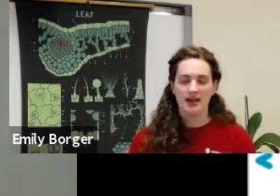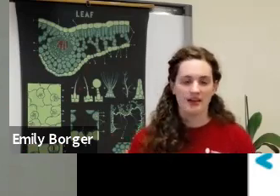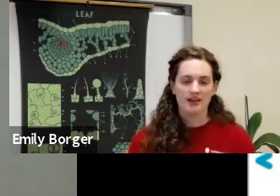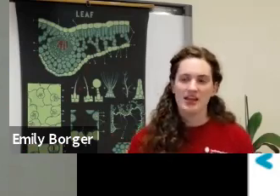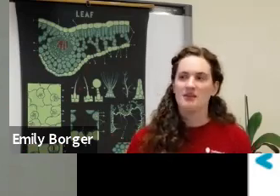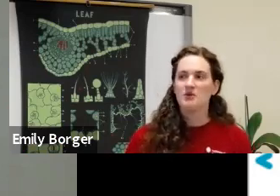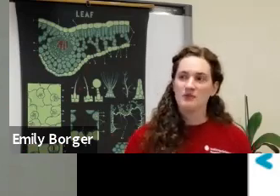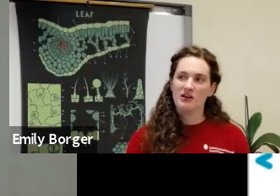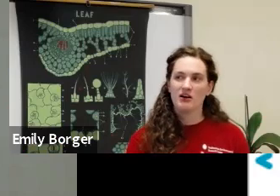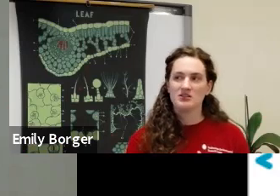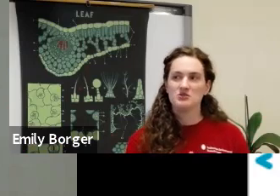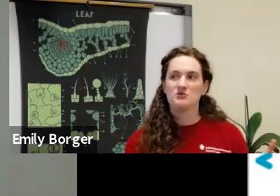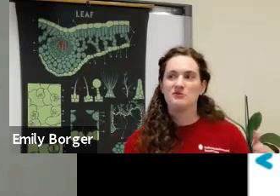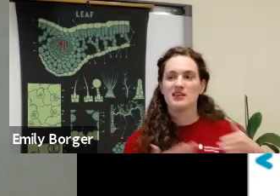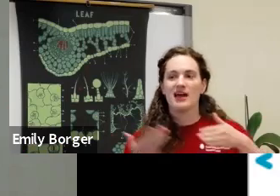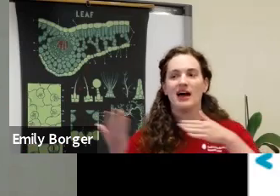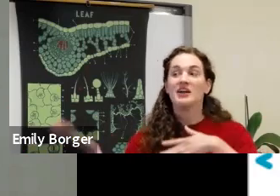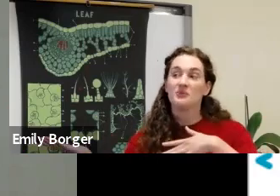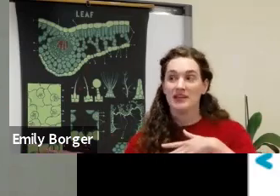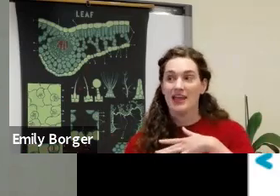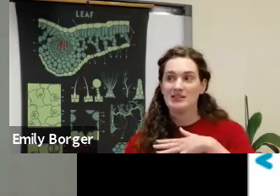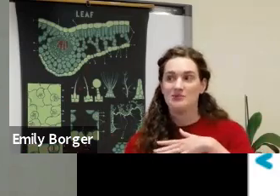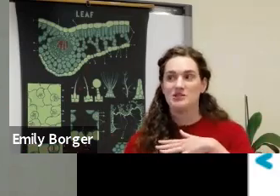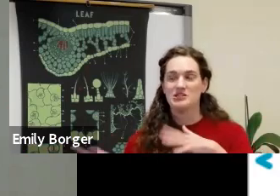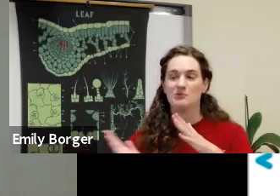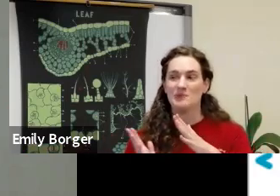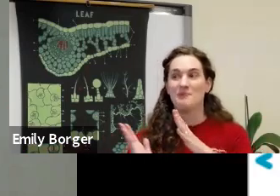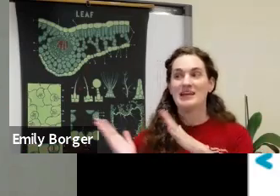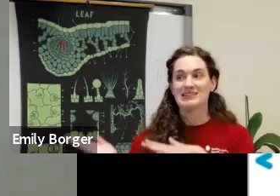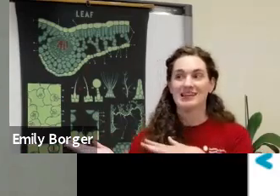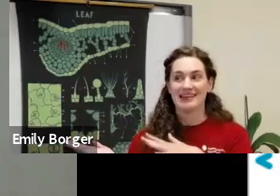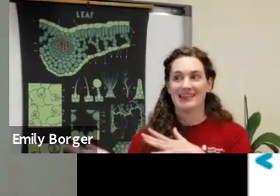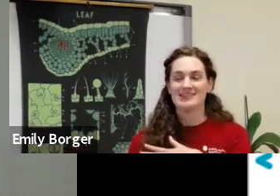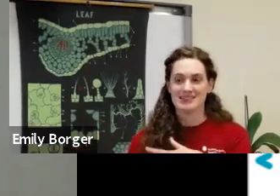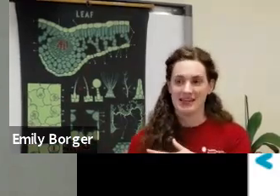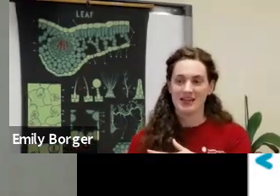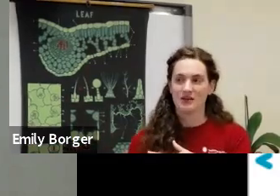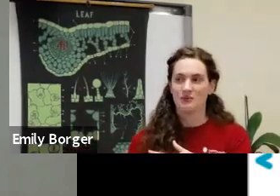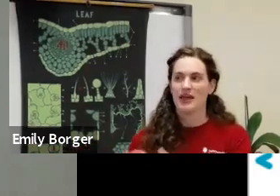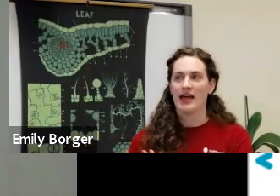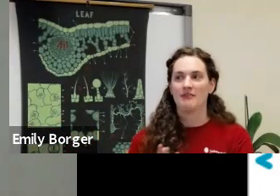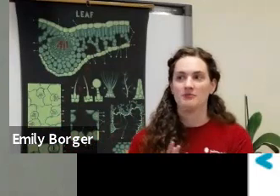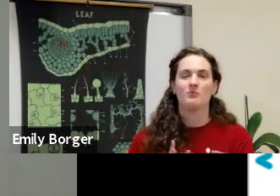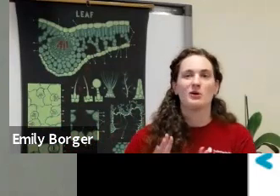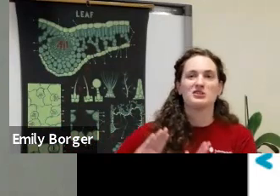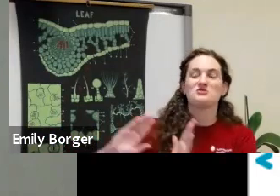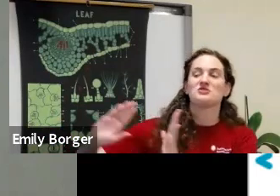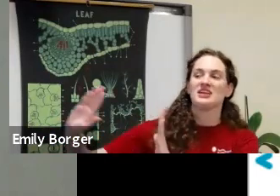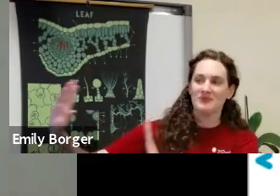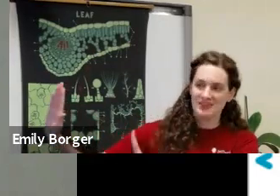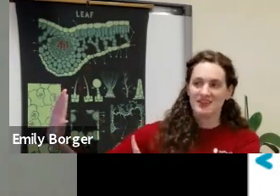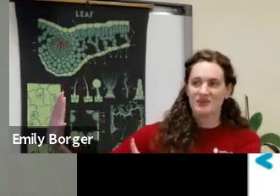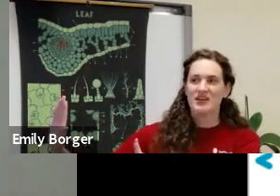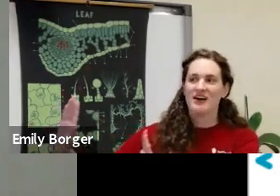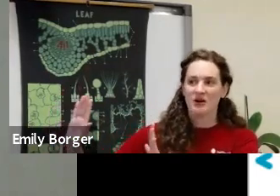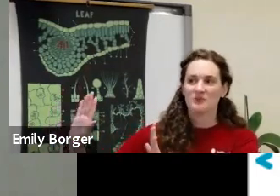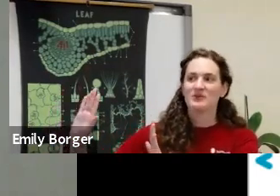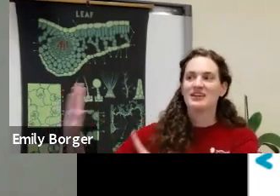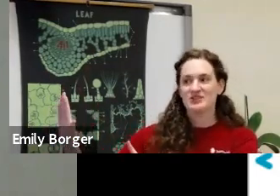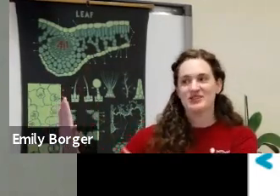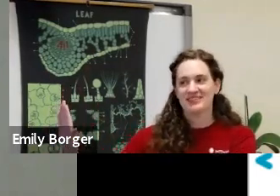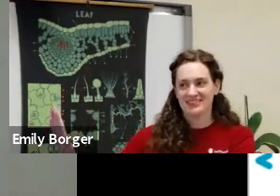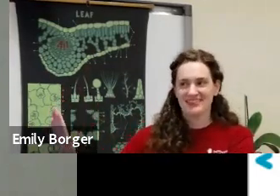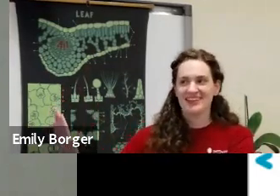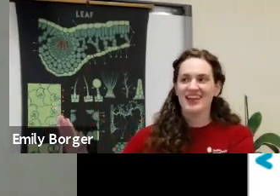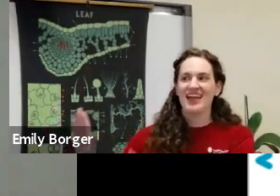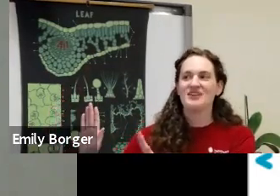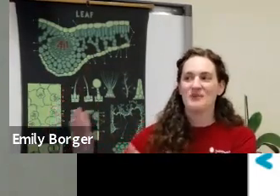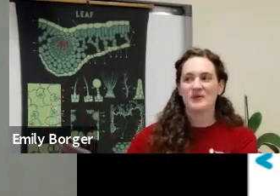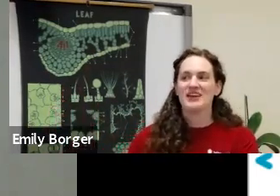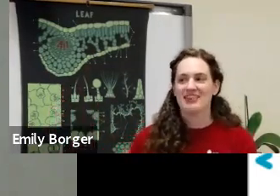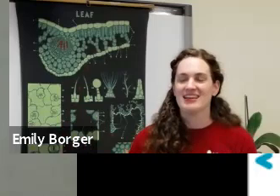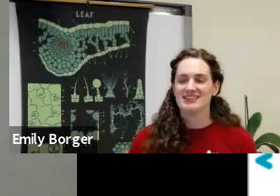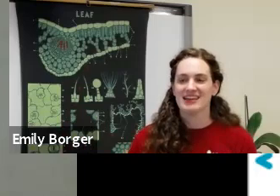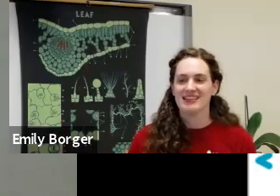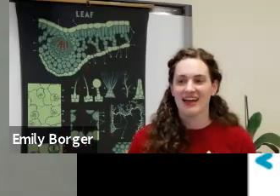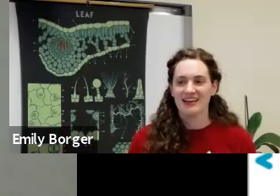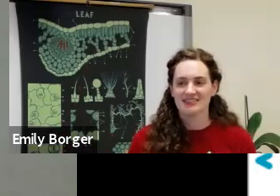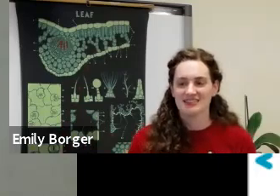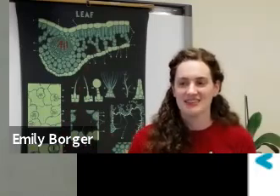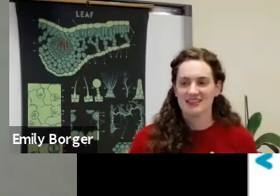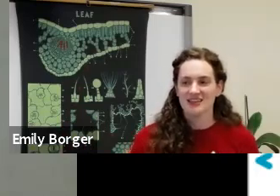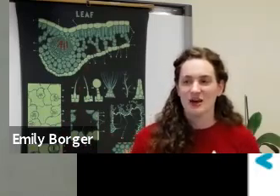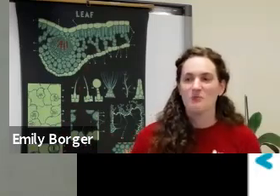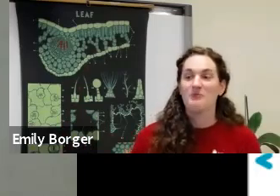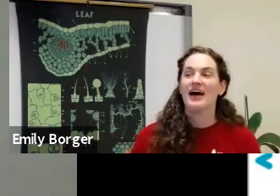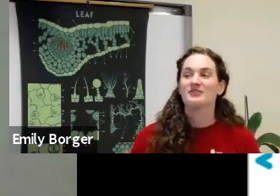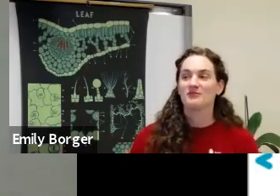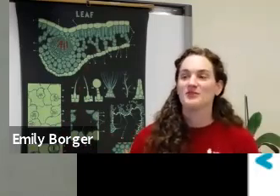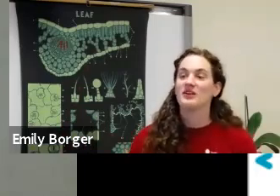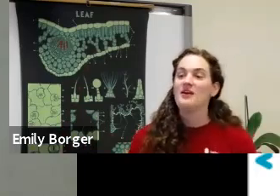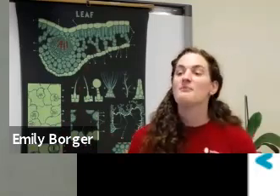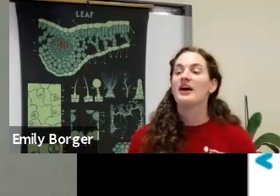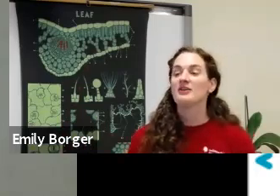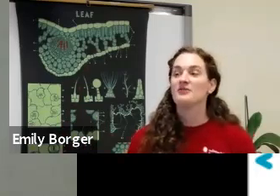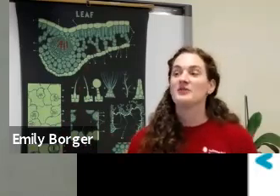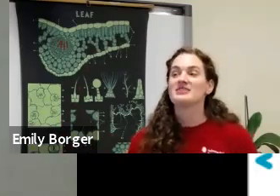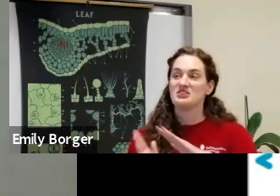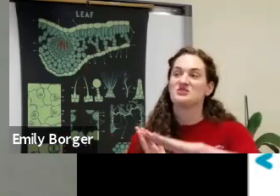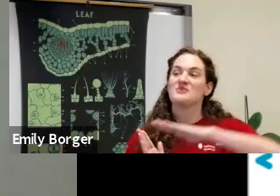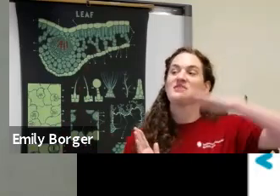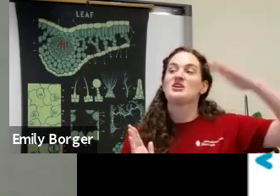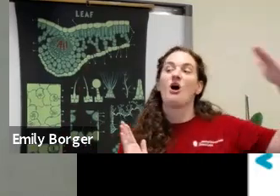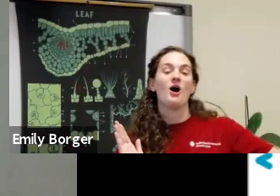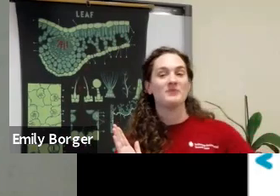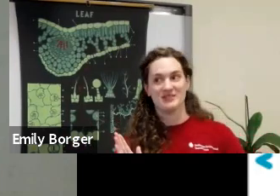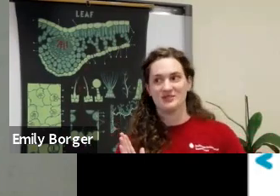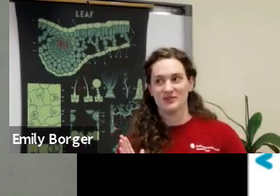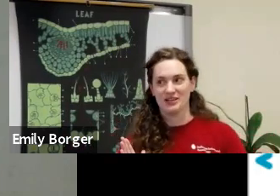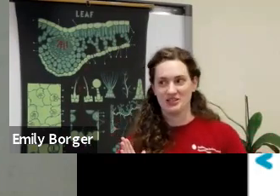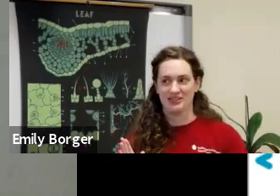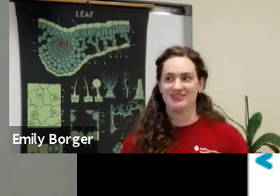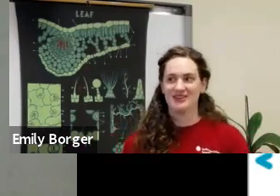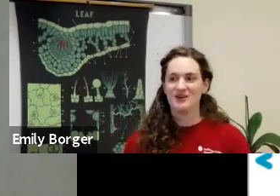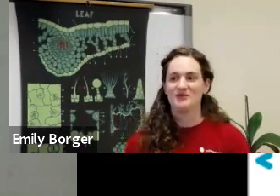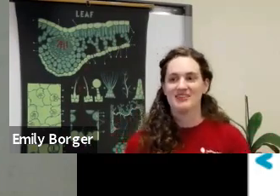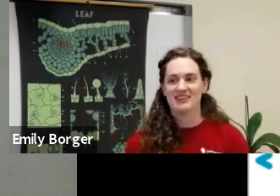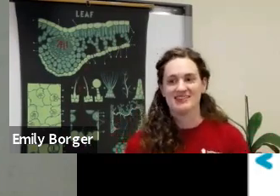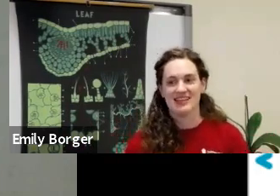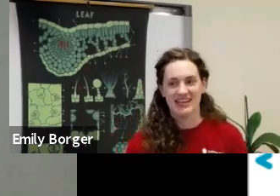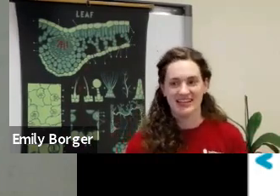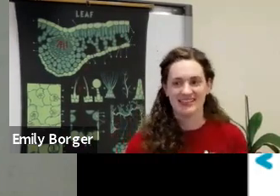Emily Borger: Yeah and moving on to the higher pH which is more basic and less acidic we have more extreme we have our bleach and ammonia and things like that. Oh battery fluid, battery fluid is extreme in the opposite direction with acidic.